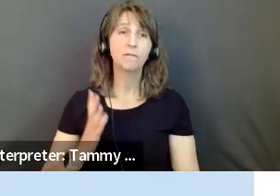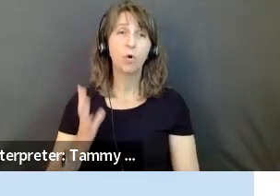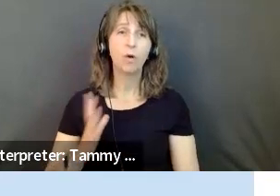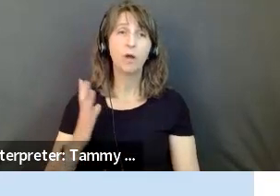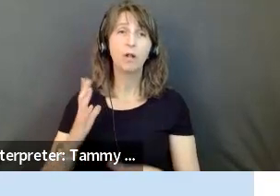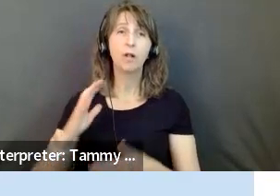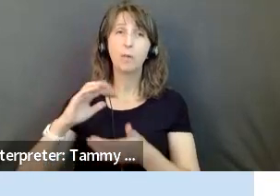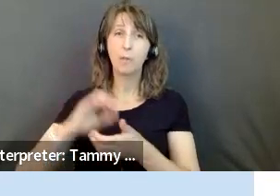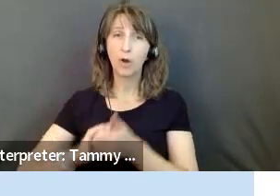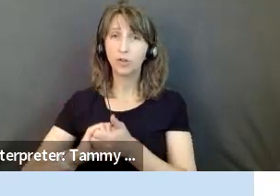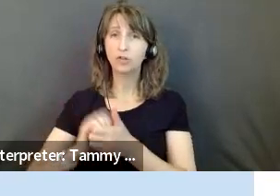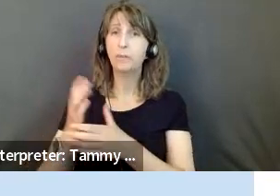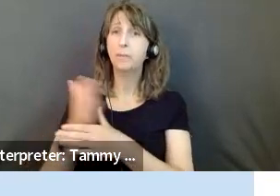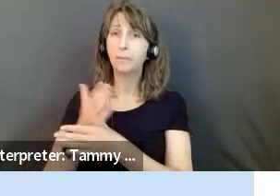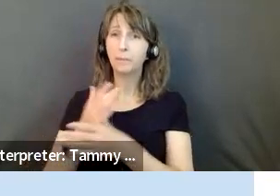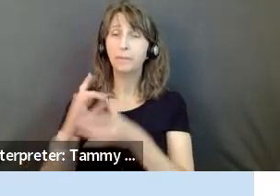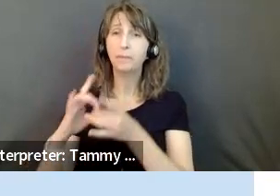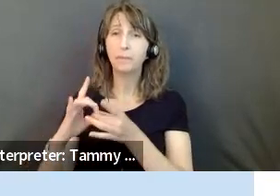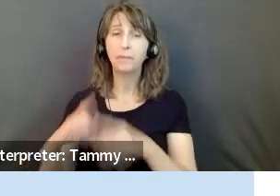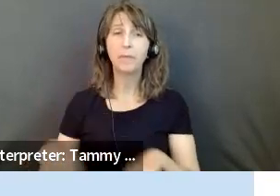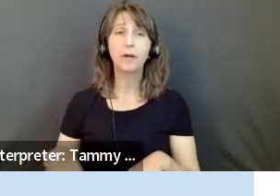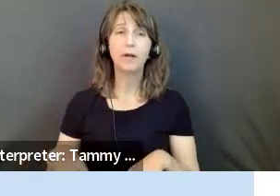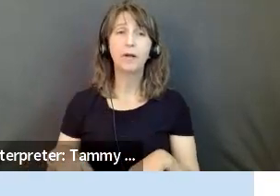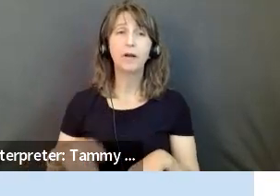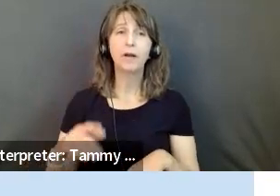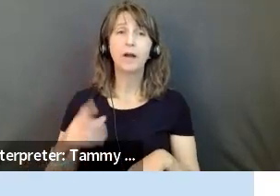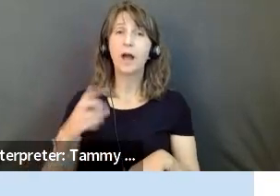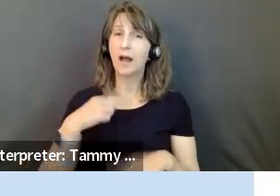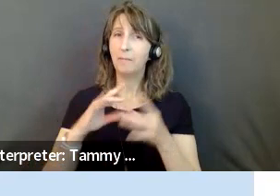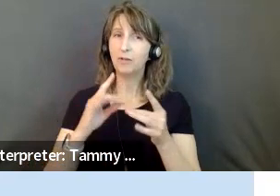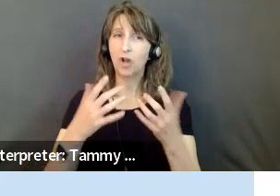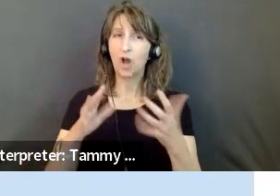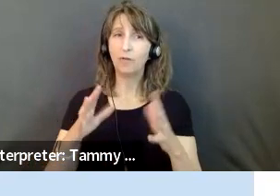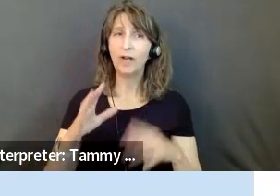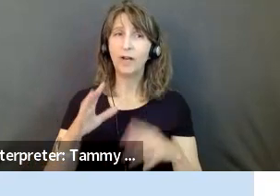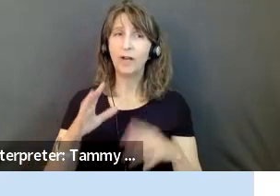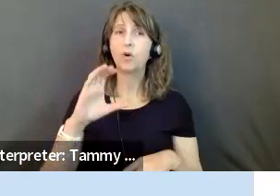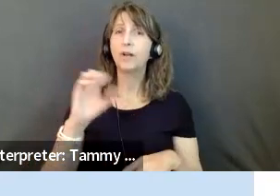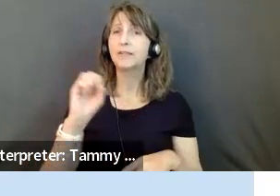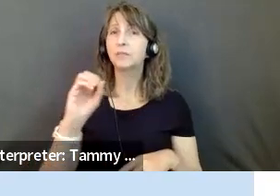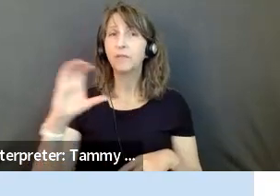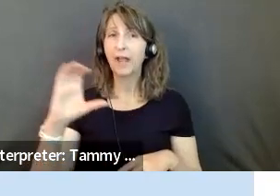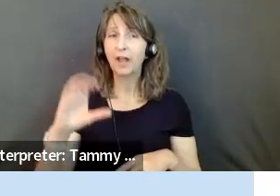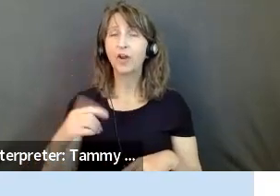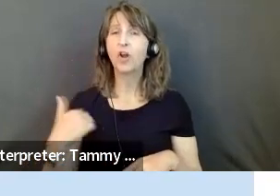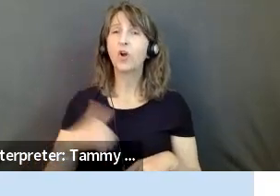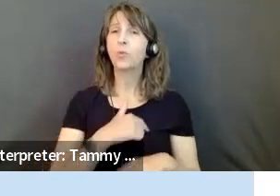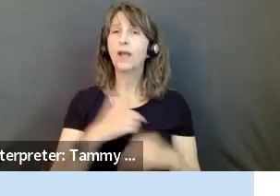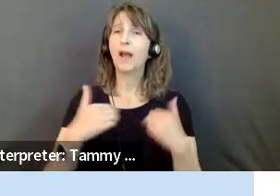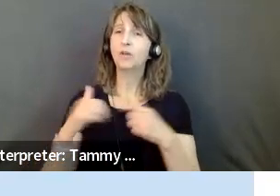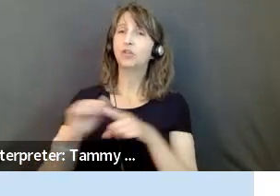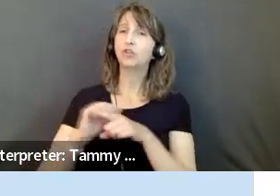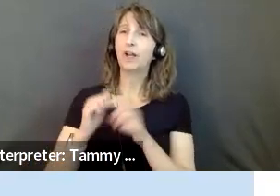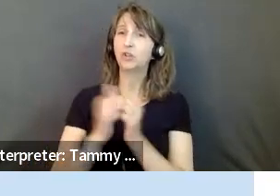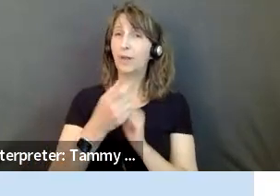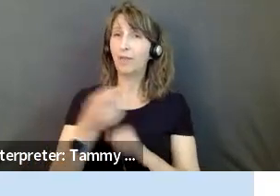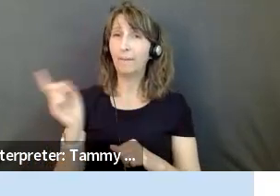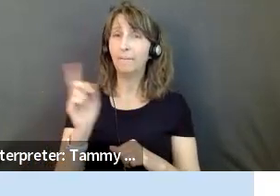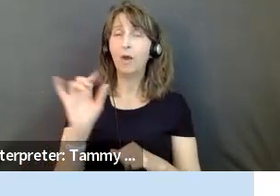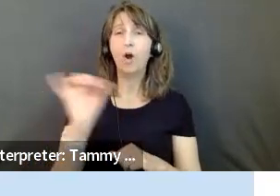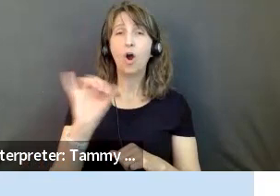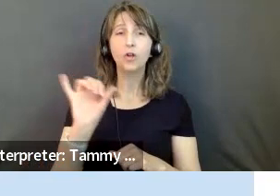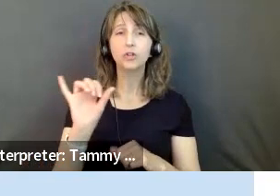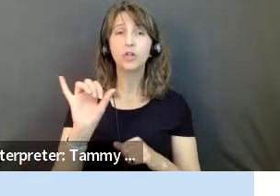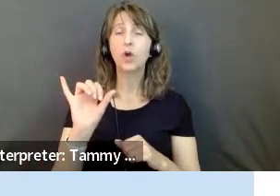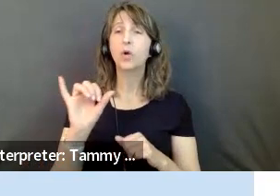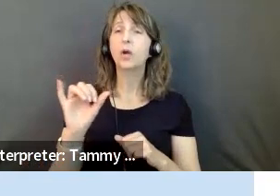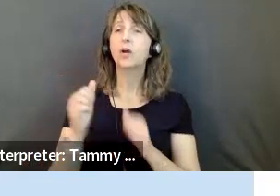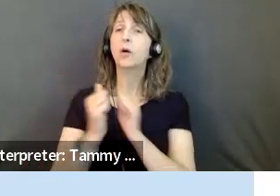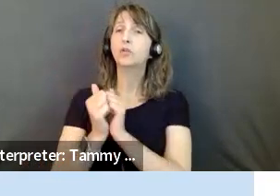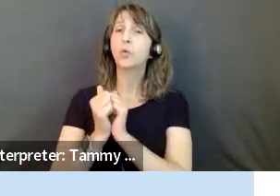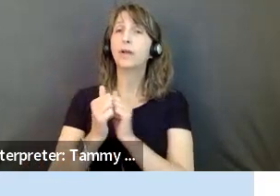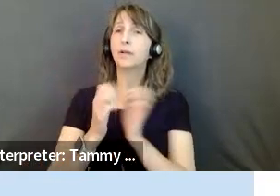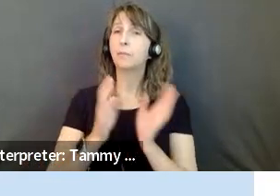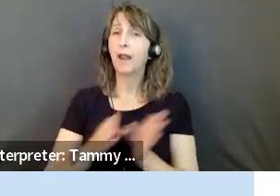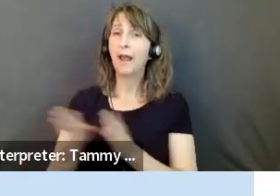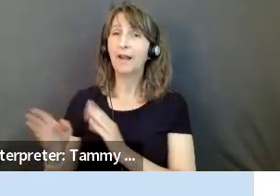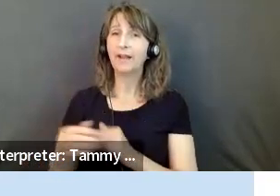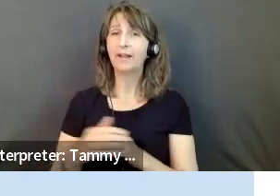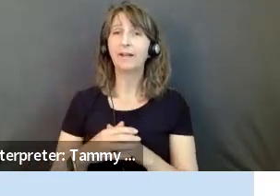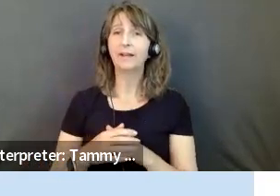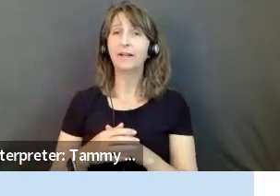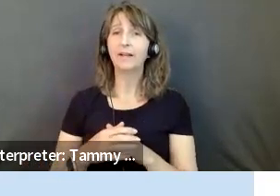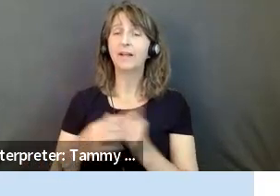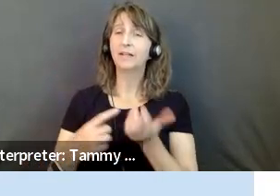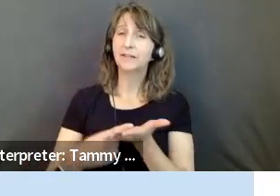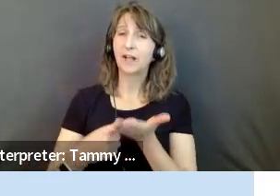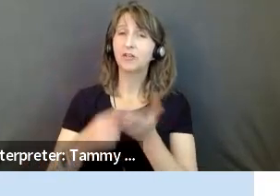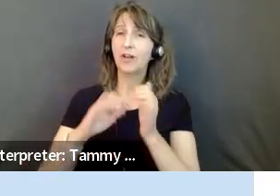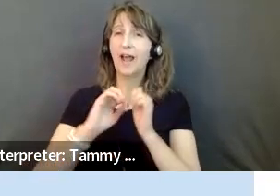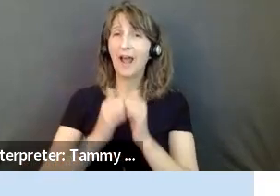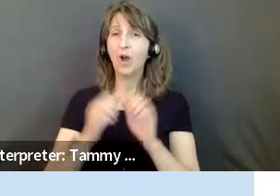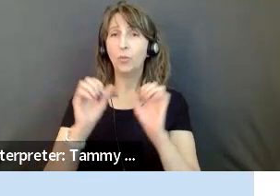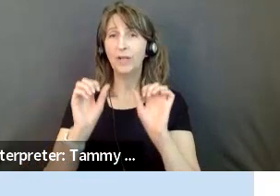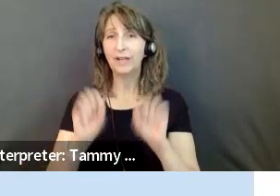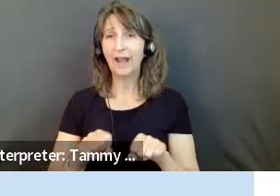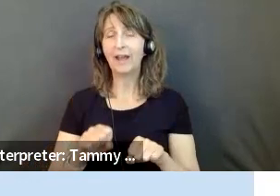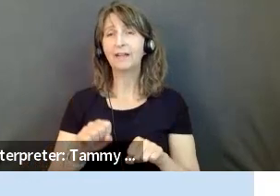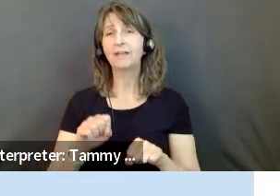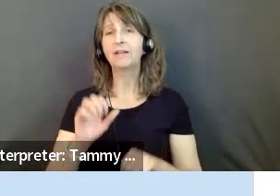So, I mentioned already to coordinate system of care we're doing joint trainings with them we also do some joint planning and discussions related to how we might meet an individual recipients needs.